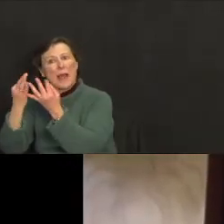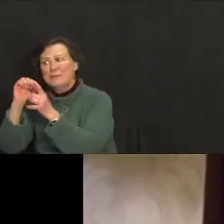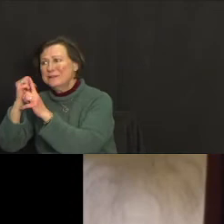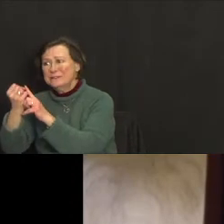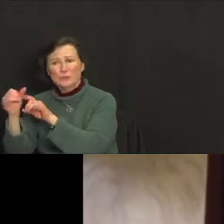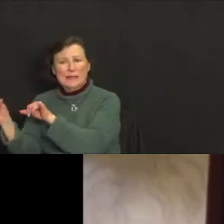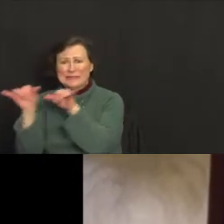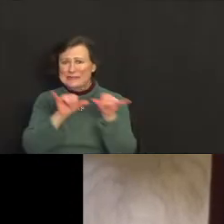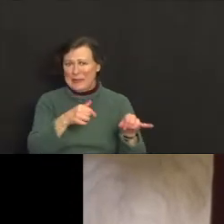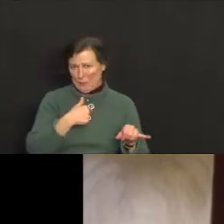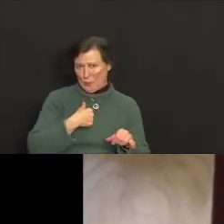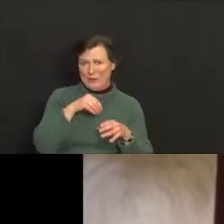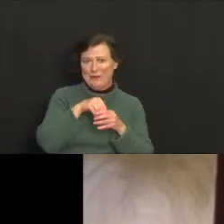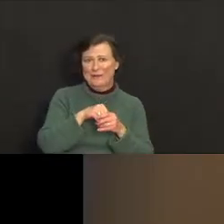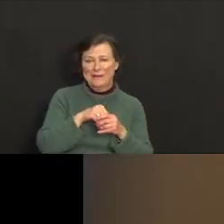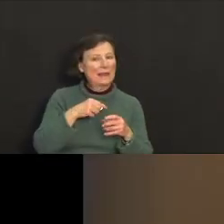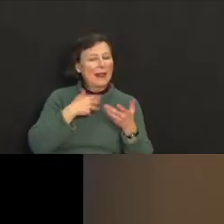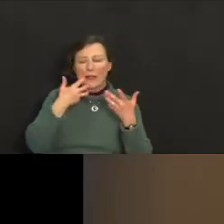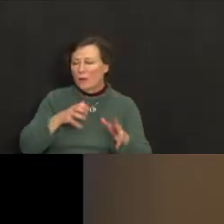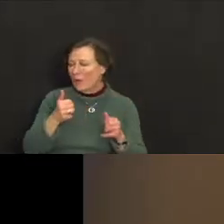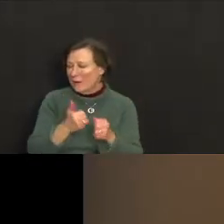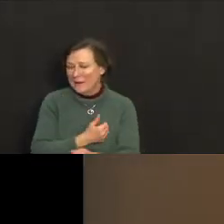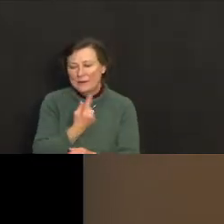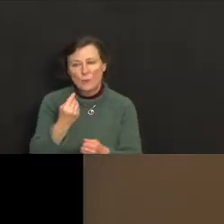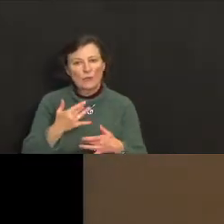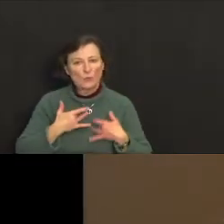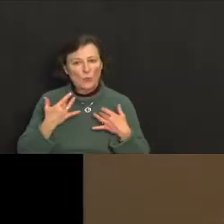and I don't want anybody to have to feel the way that we were feeling